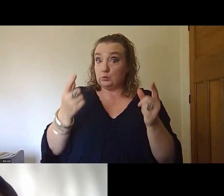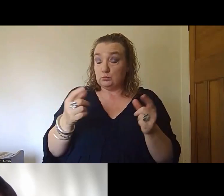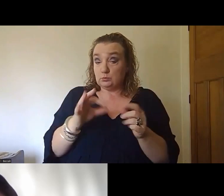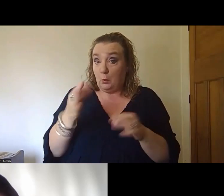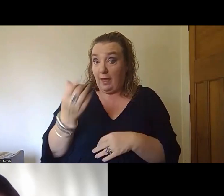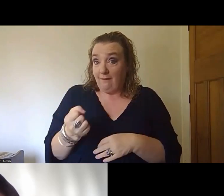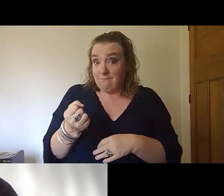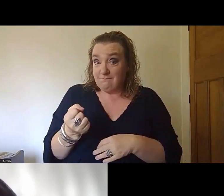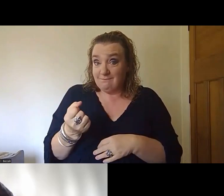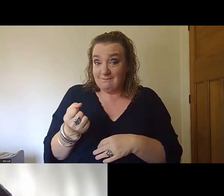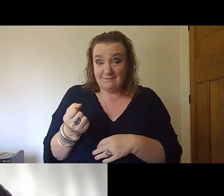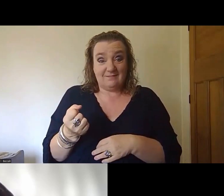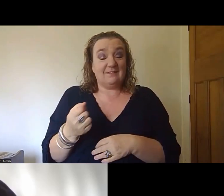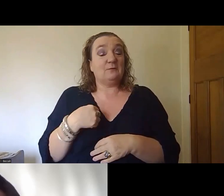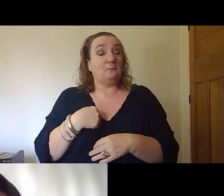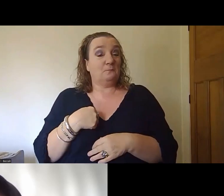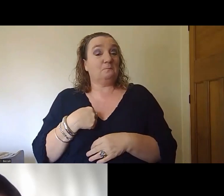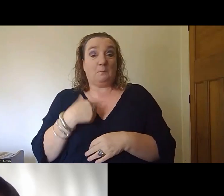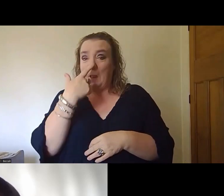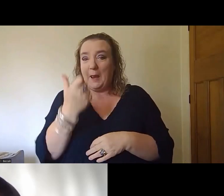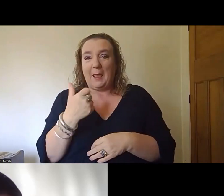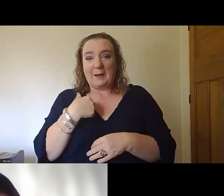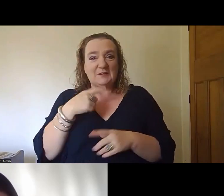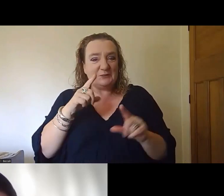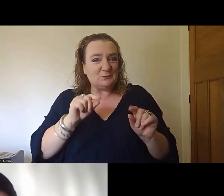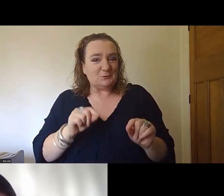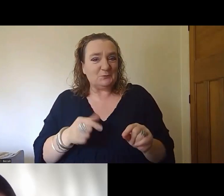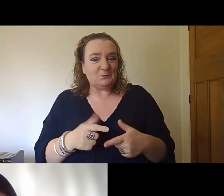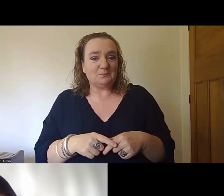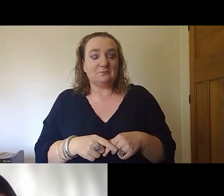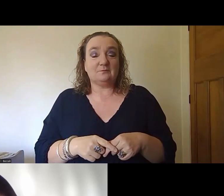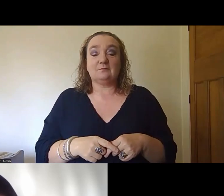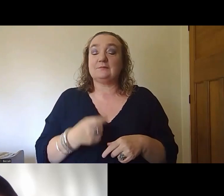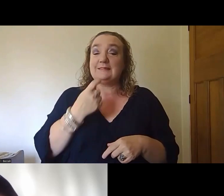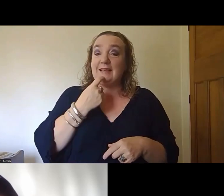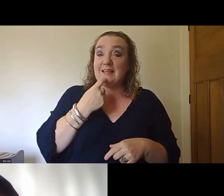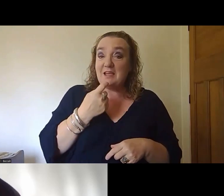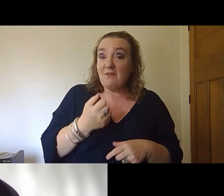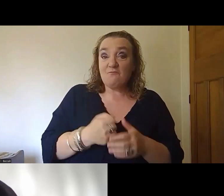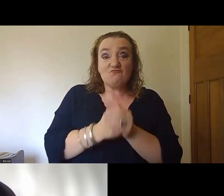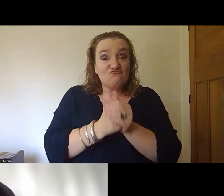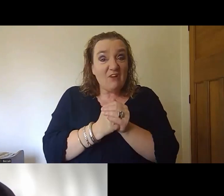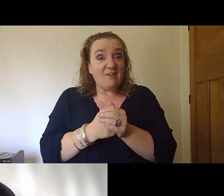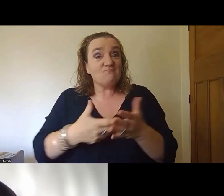And yeah, I found it quite easy to make friends, you know, everyone was quite welcoming.